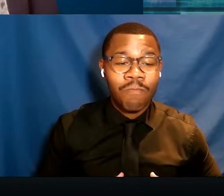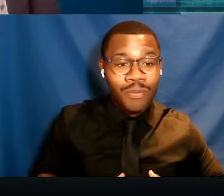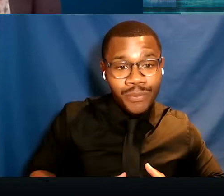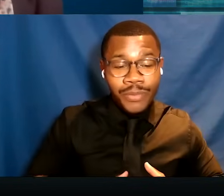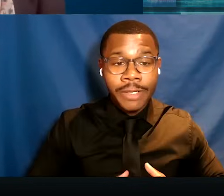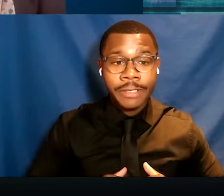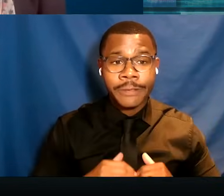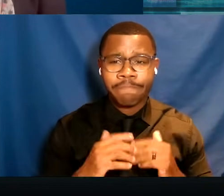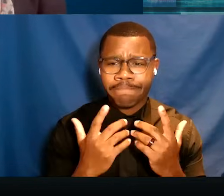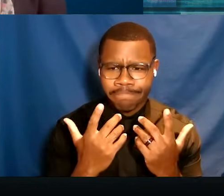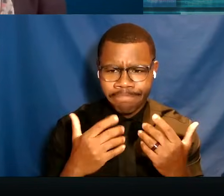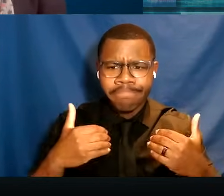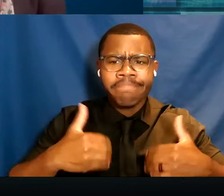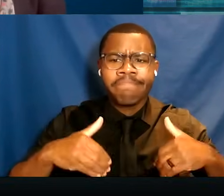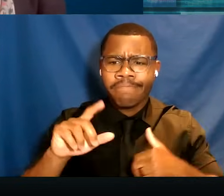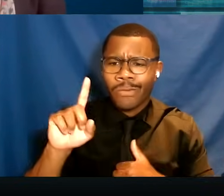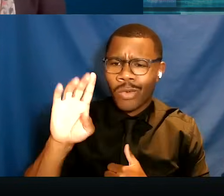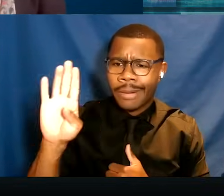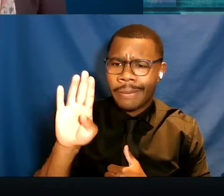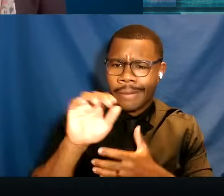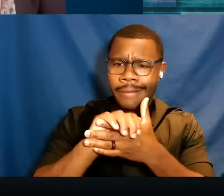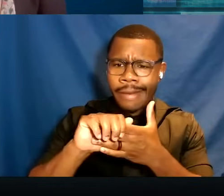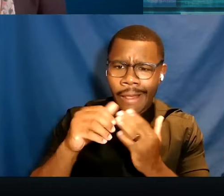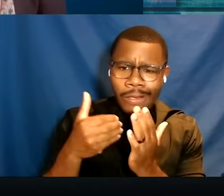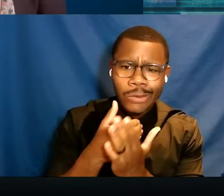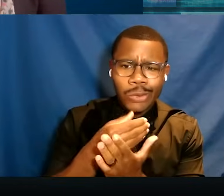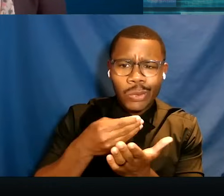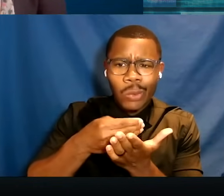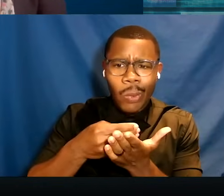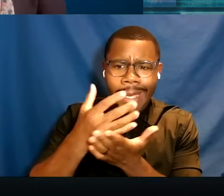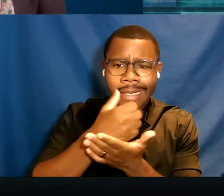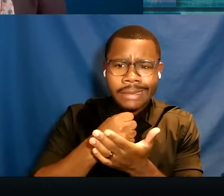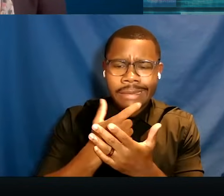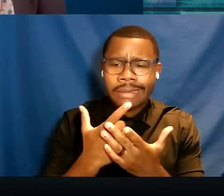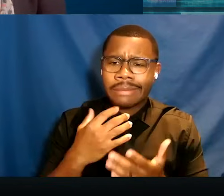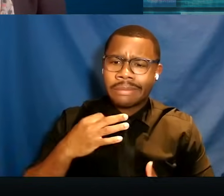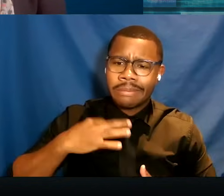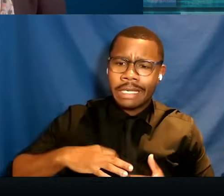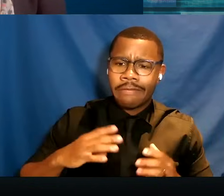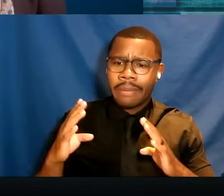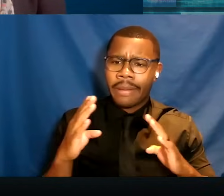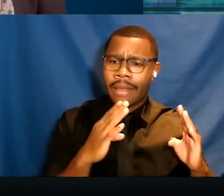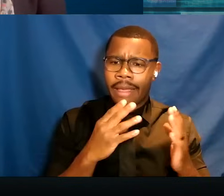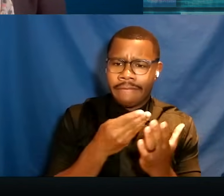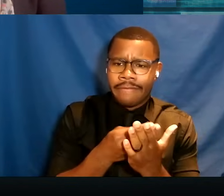the $1 billion in new wages and benefit plan funding that this contract brings. Ray, why don't I start with you?